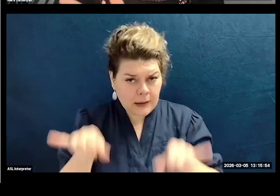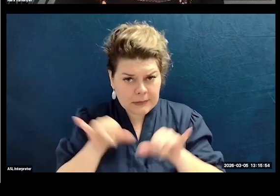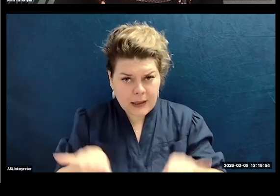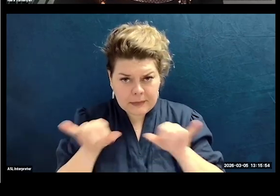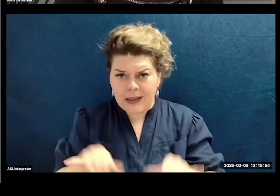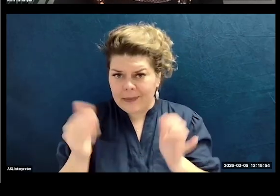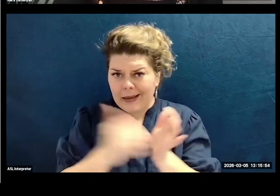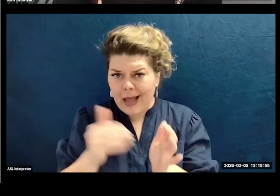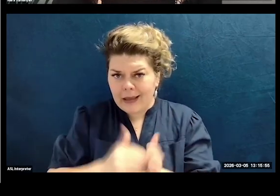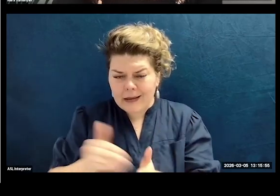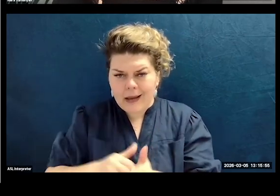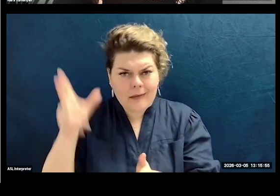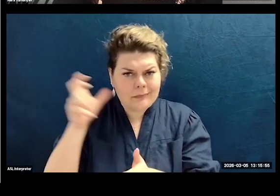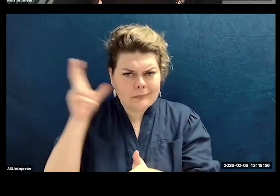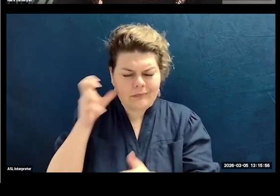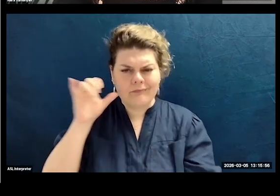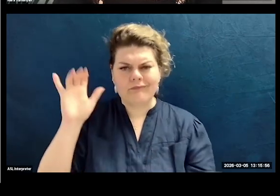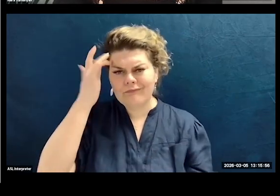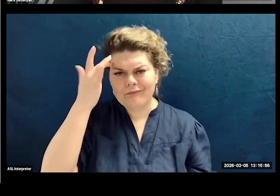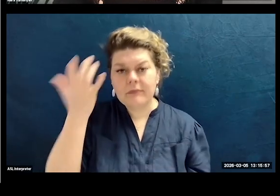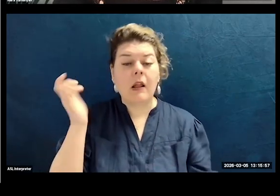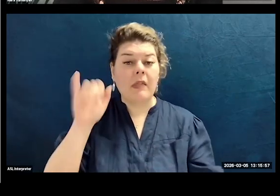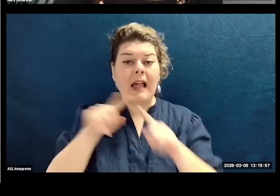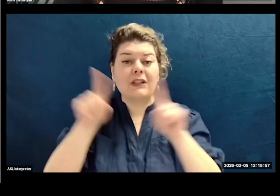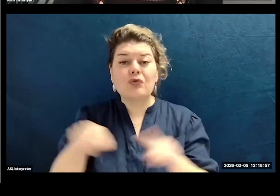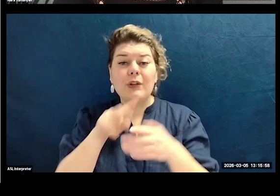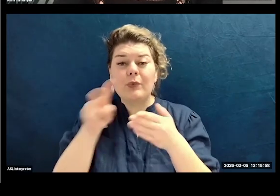And suddenly the screen reader reads the page number